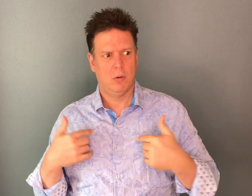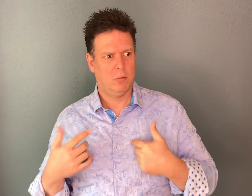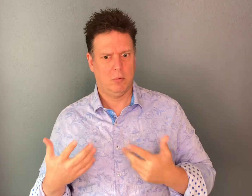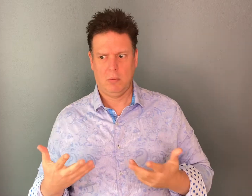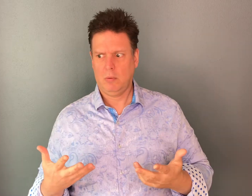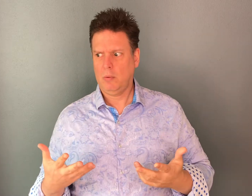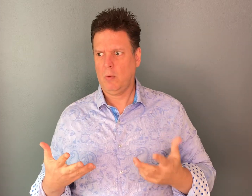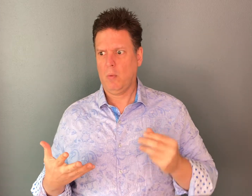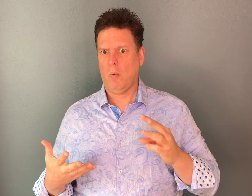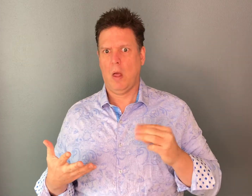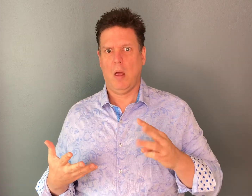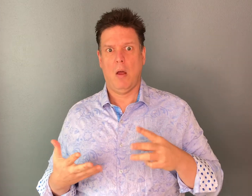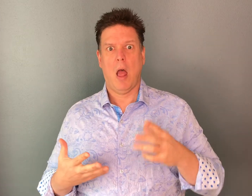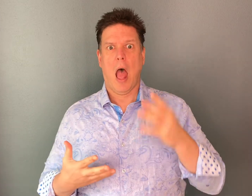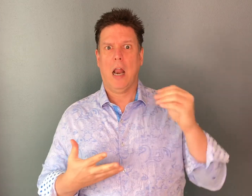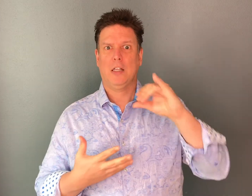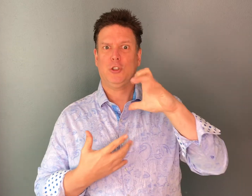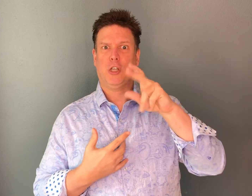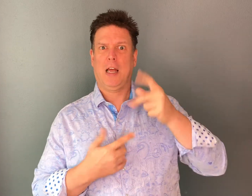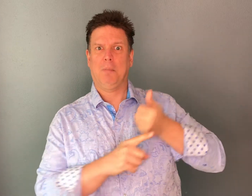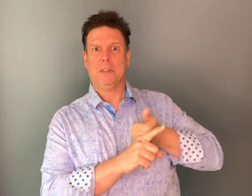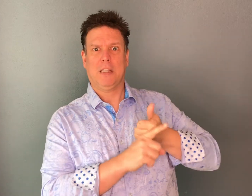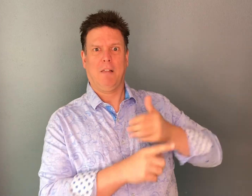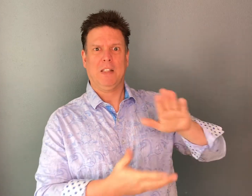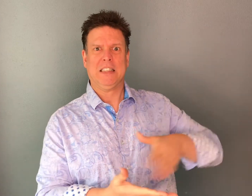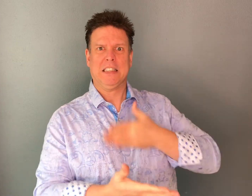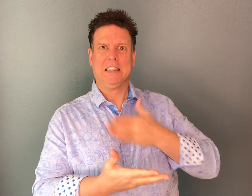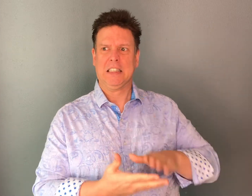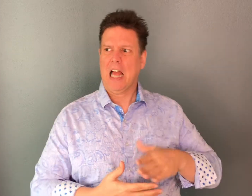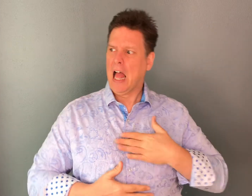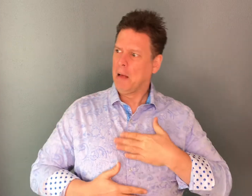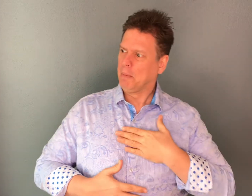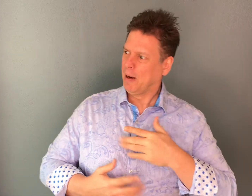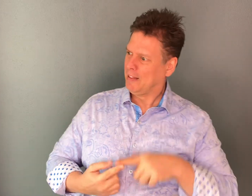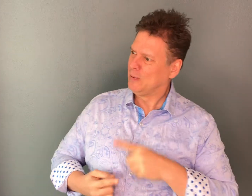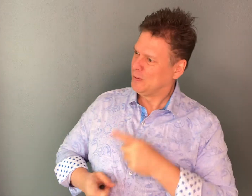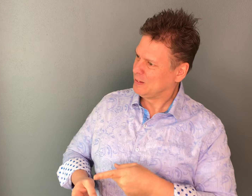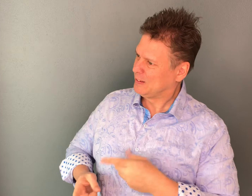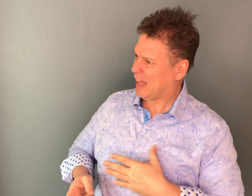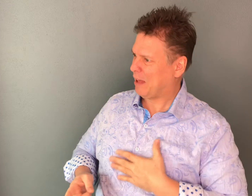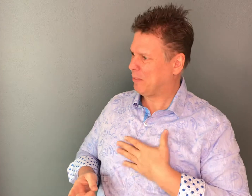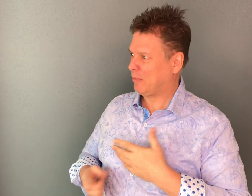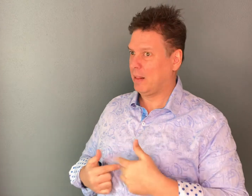And I'm standing there and even Jack himself was singing happy birthday, happy